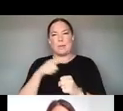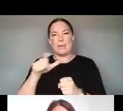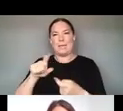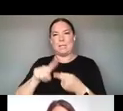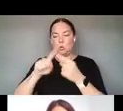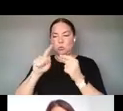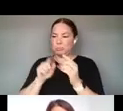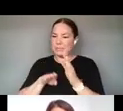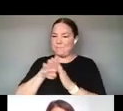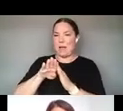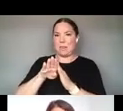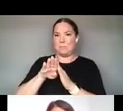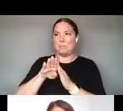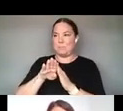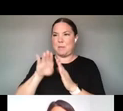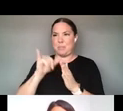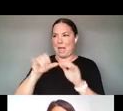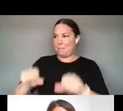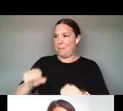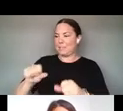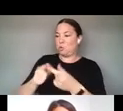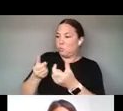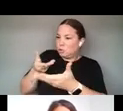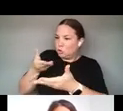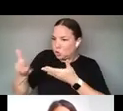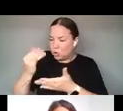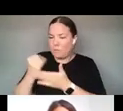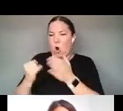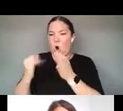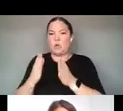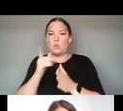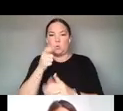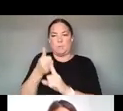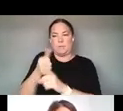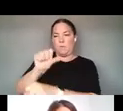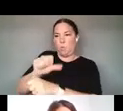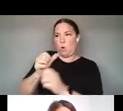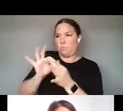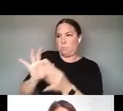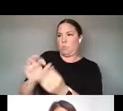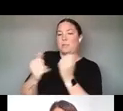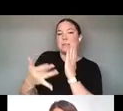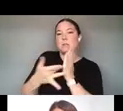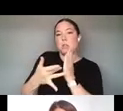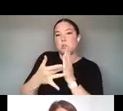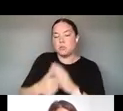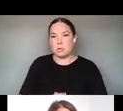ARTISTS WORKING AT THAT INTERSECTION OF ARTS AND TECHNOLOGY. SO THAT GOES FROM STAFF EXPERTISE TO